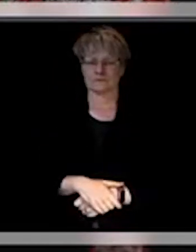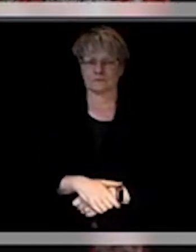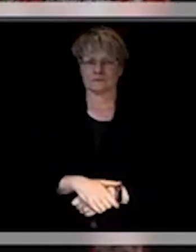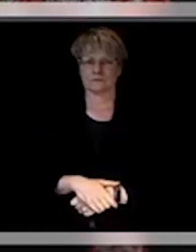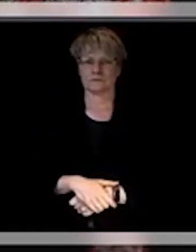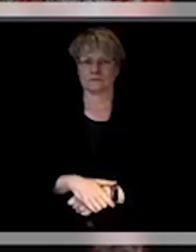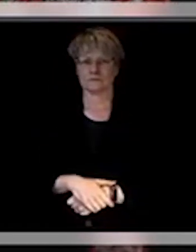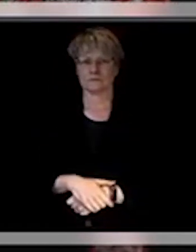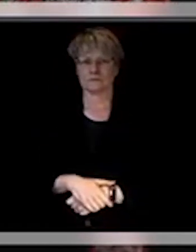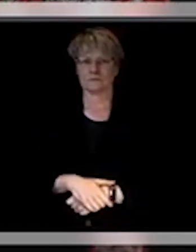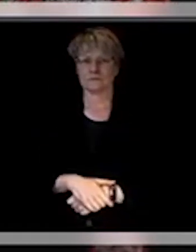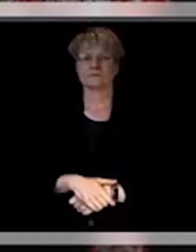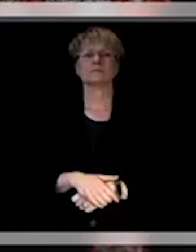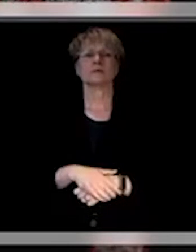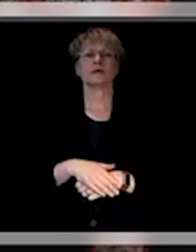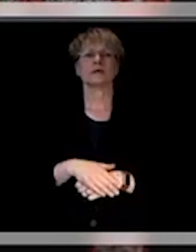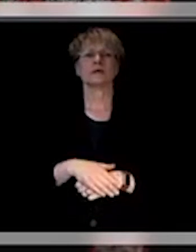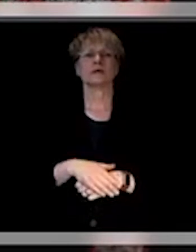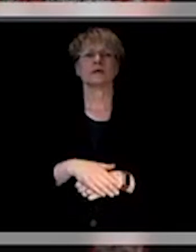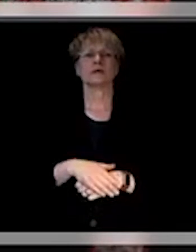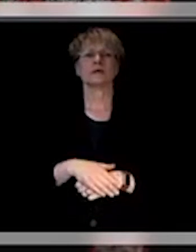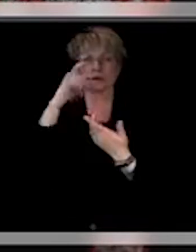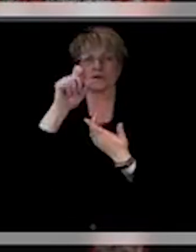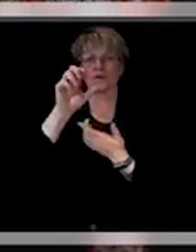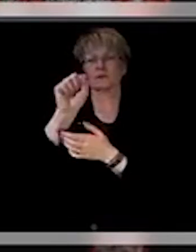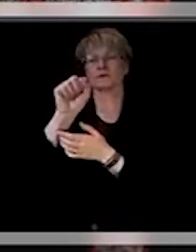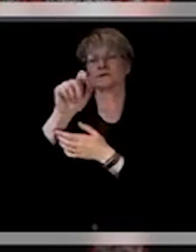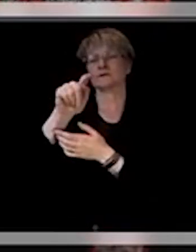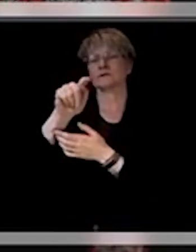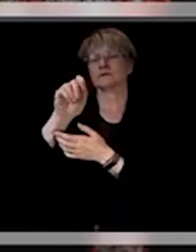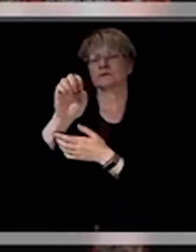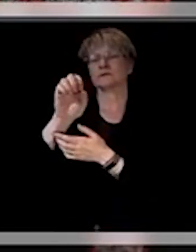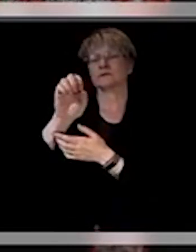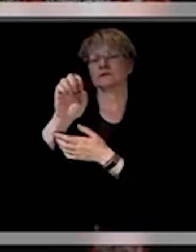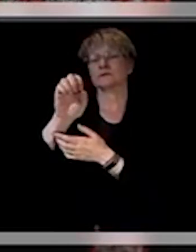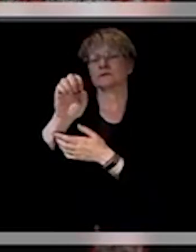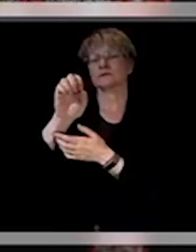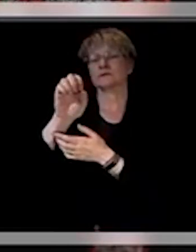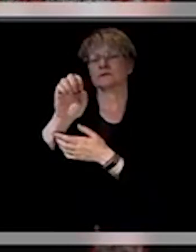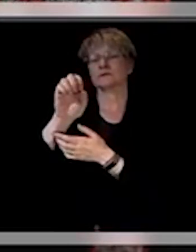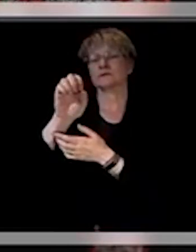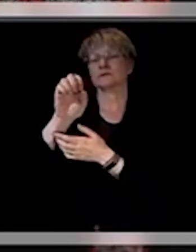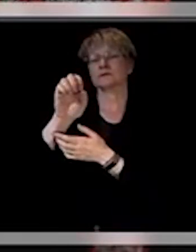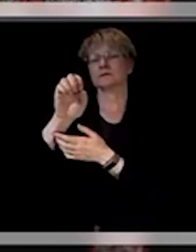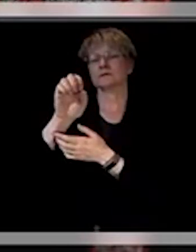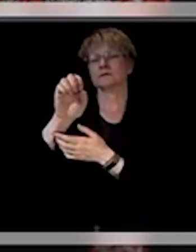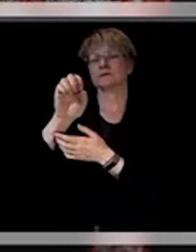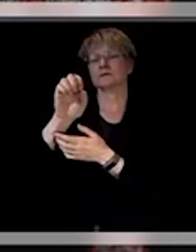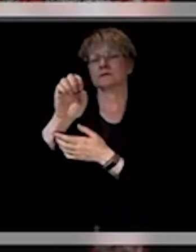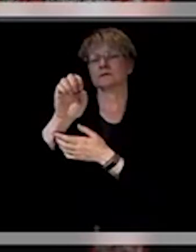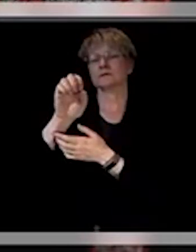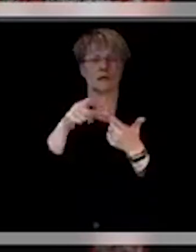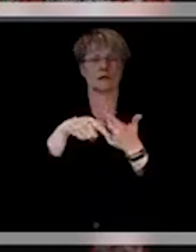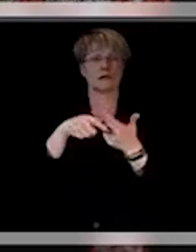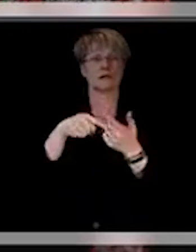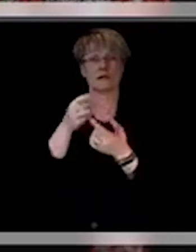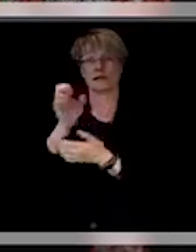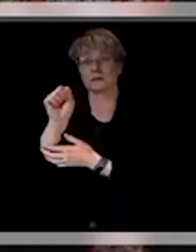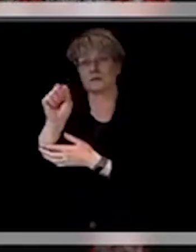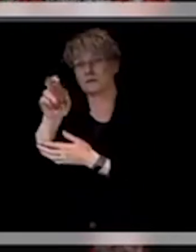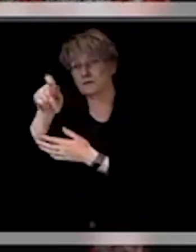collection, that seems to be better, but actually the supplies to run the tests. So, one piece